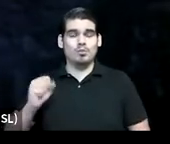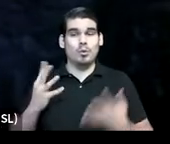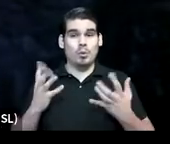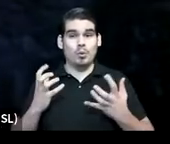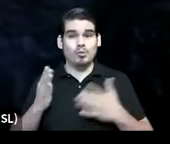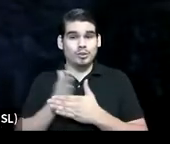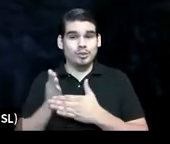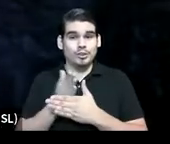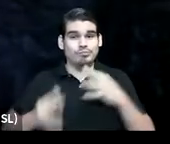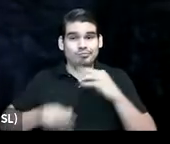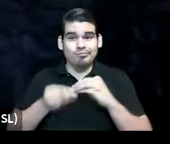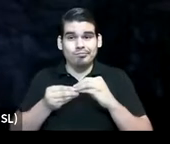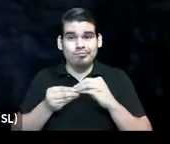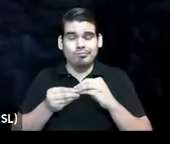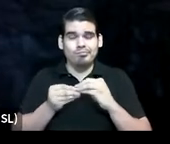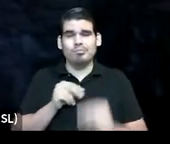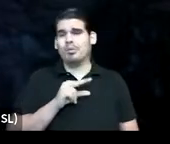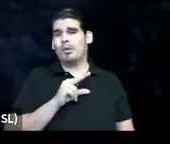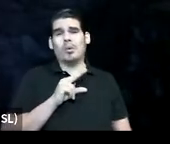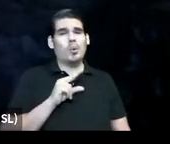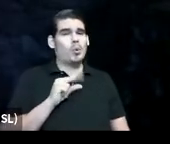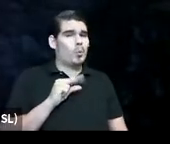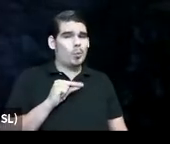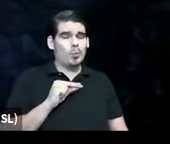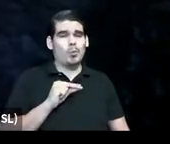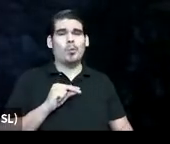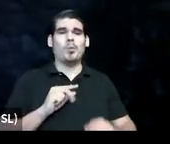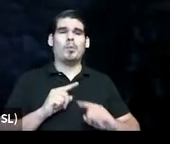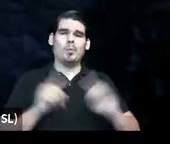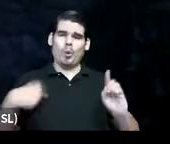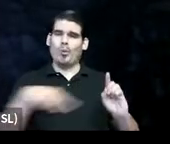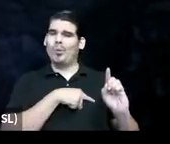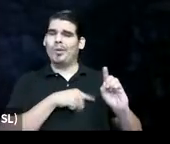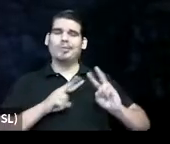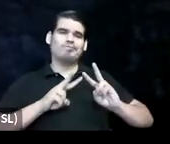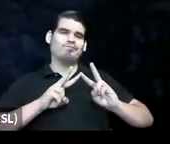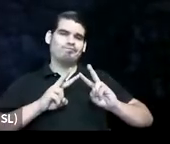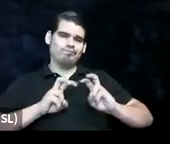this and like you know maybe polish this little bit and then definitely your help would be needed.